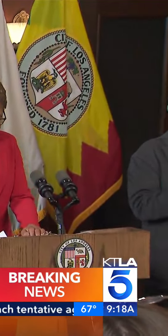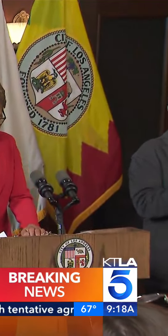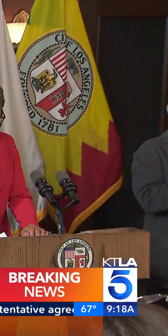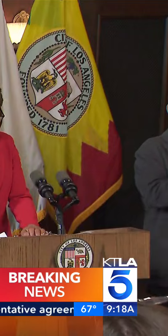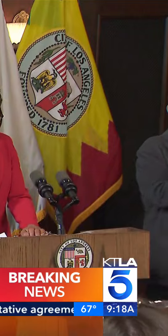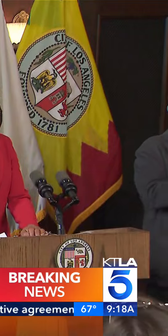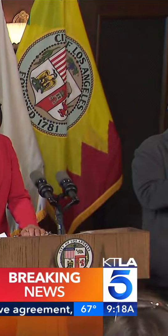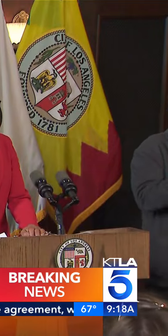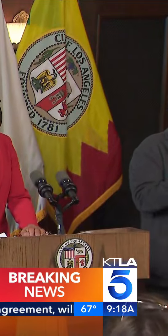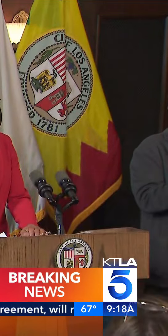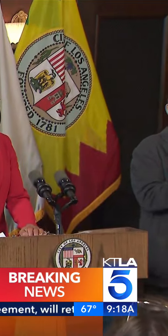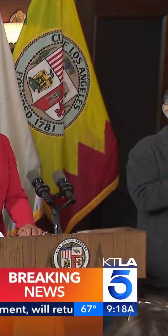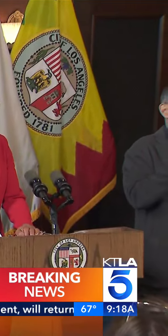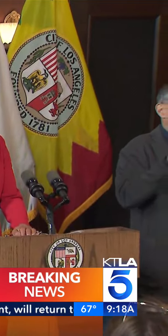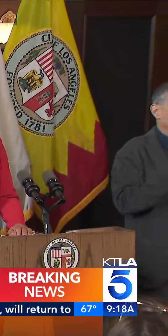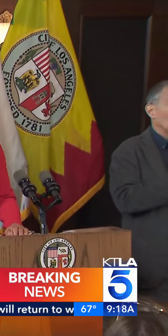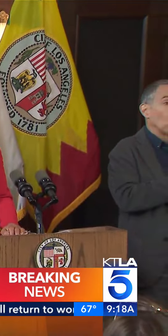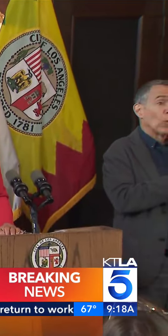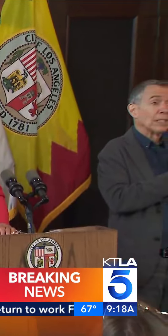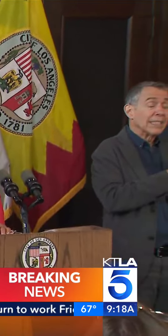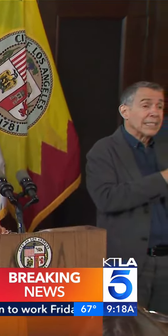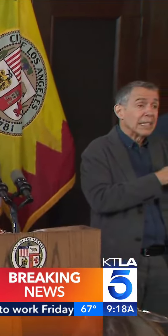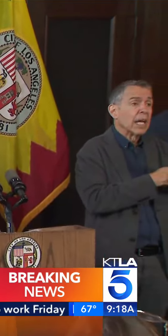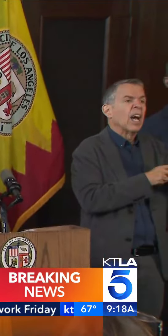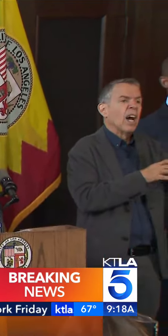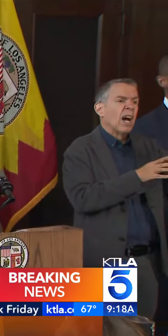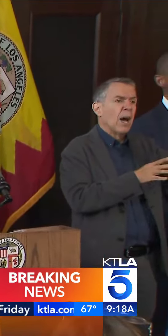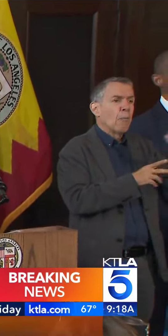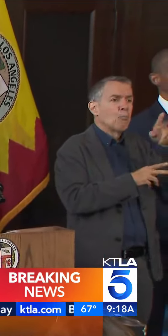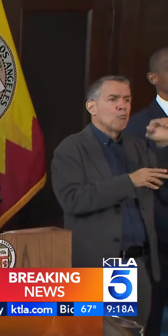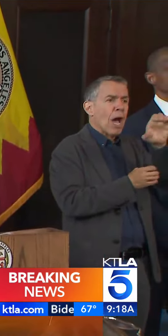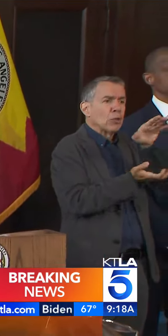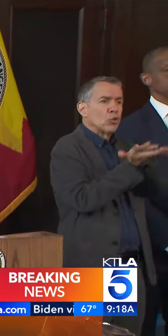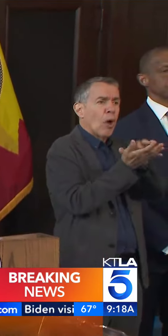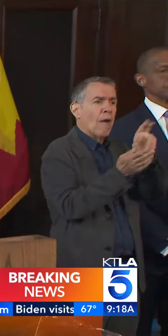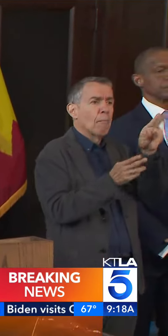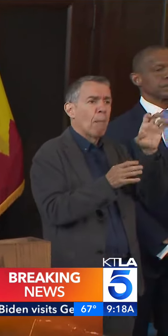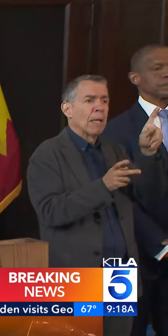CHIEF MCDONALD IS A NATIONALLY RECOGNIZED THOUGHT LEADER ON PUBLIC SAFETY WHICH IS WHY HE